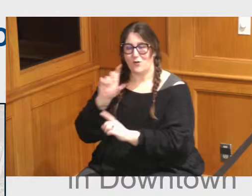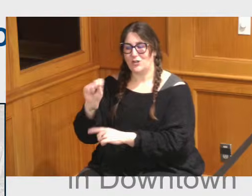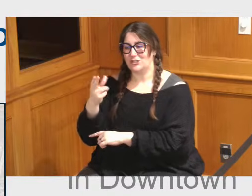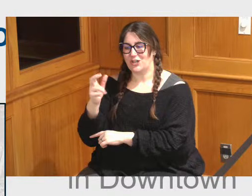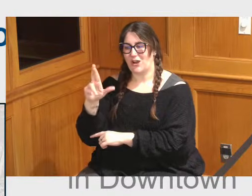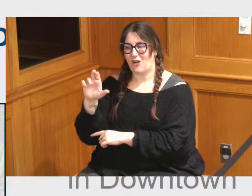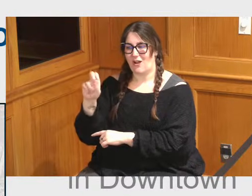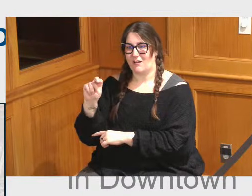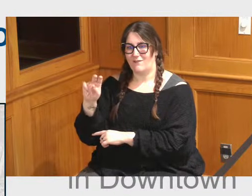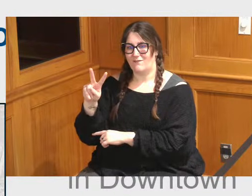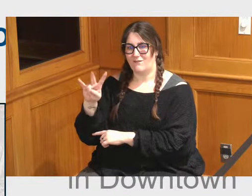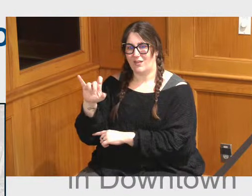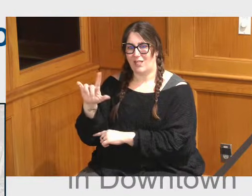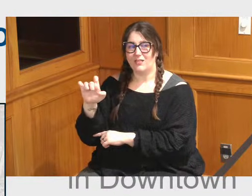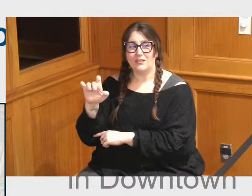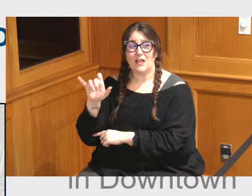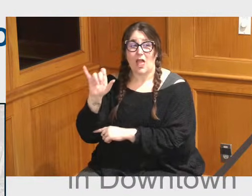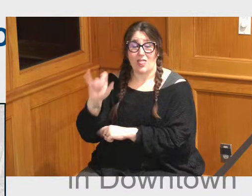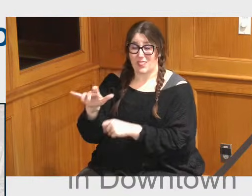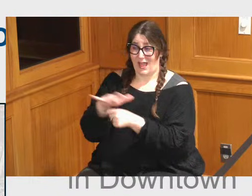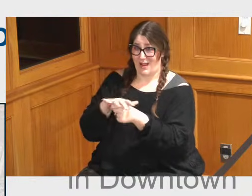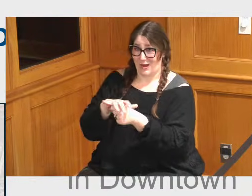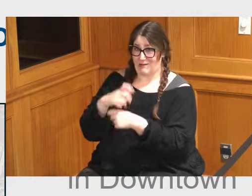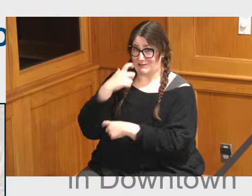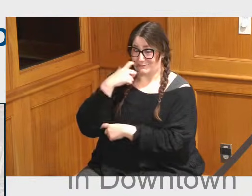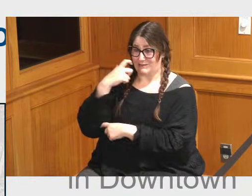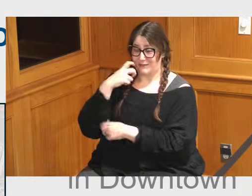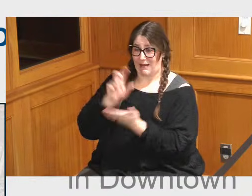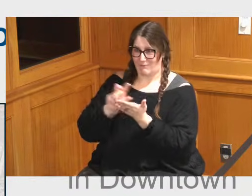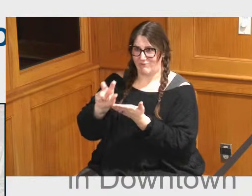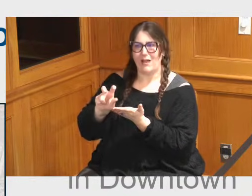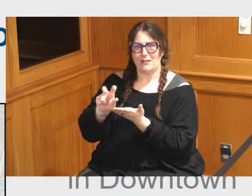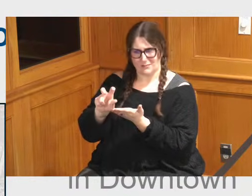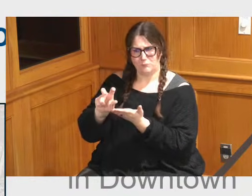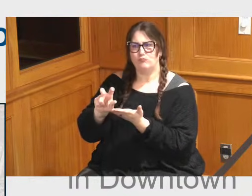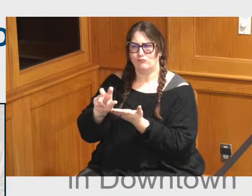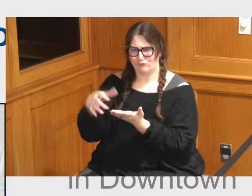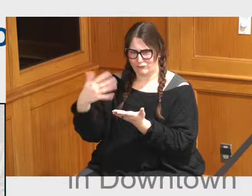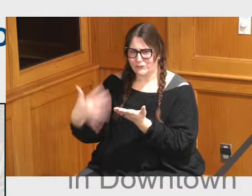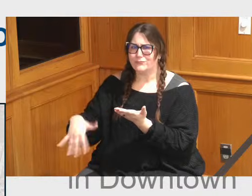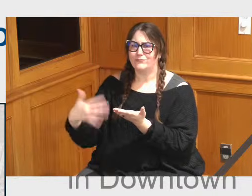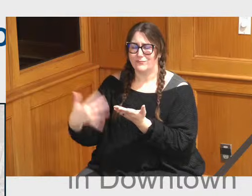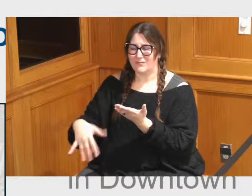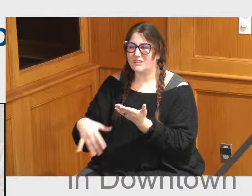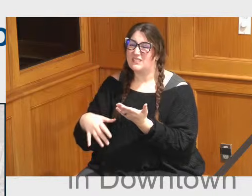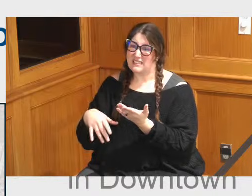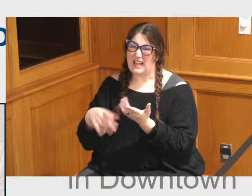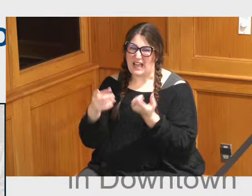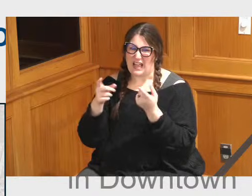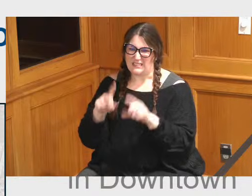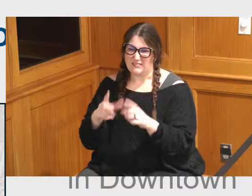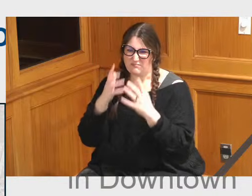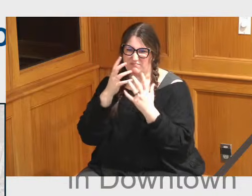this is in an area that Sharonville has recently invested heavily in. but unfortunately it is just